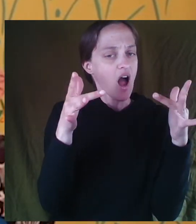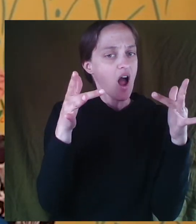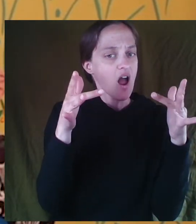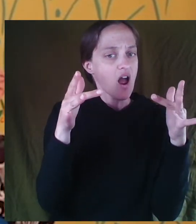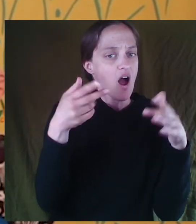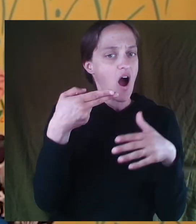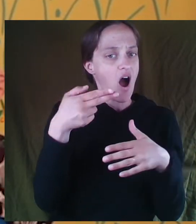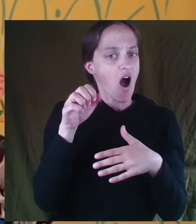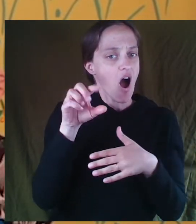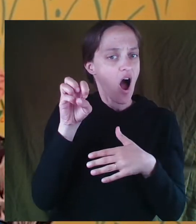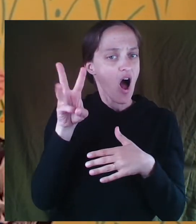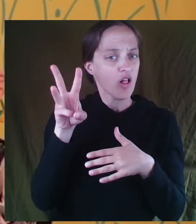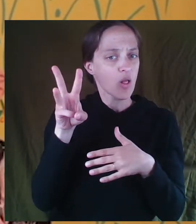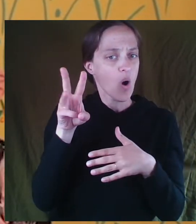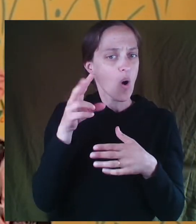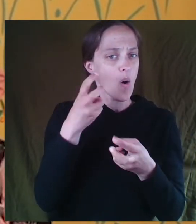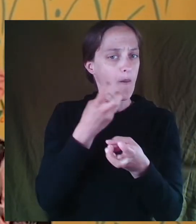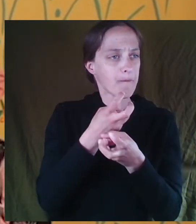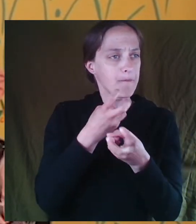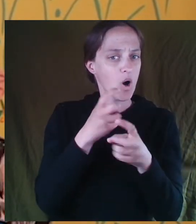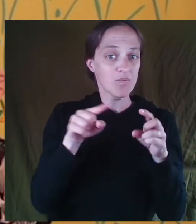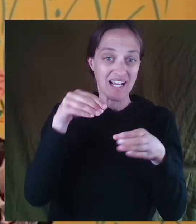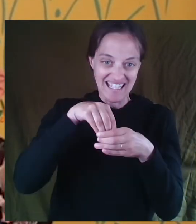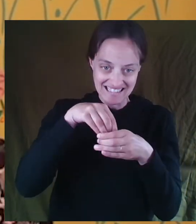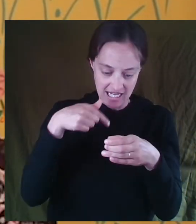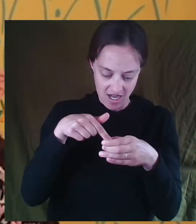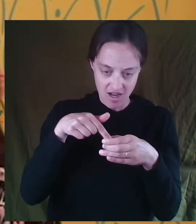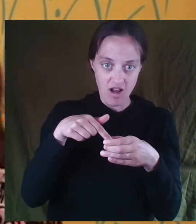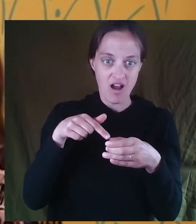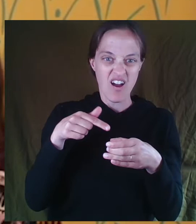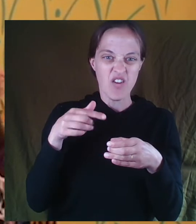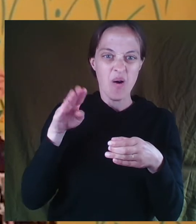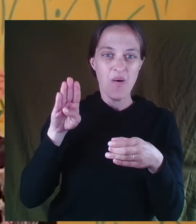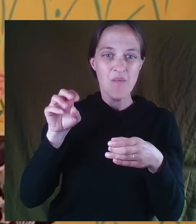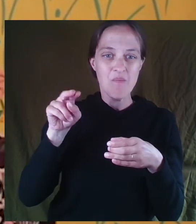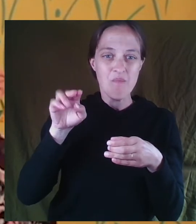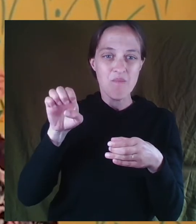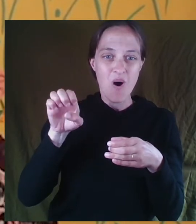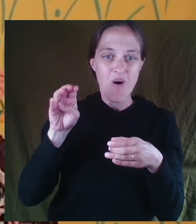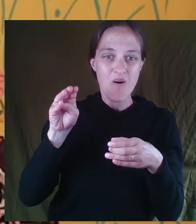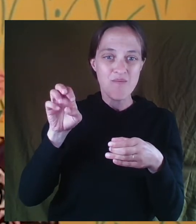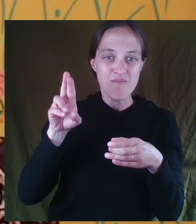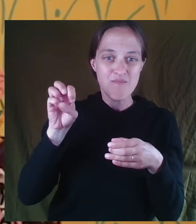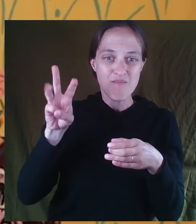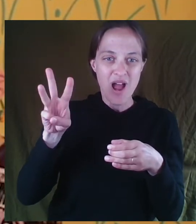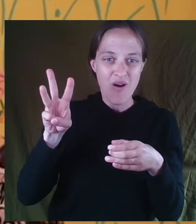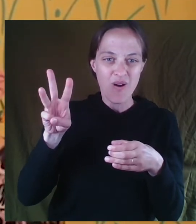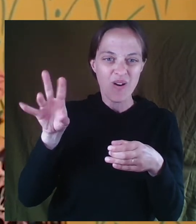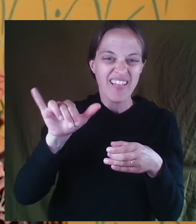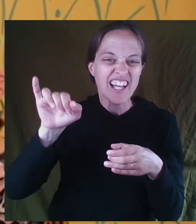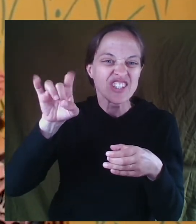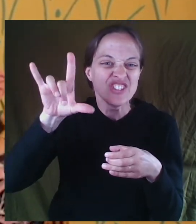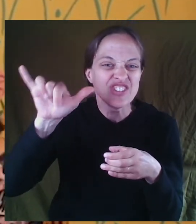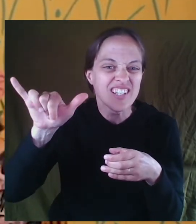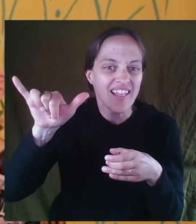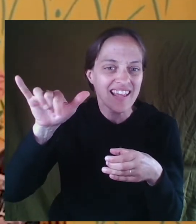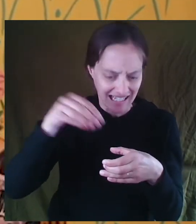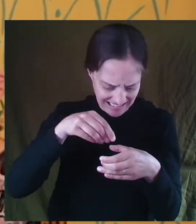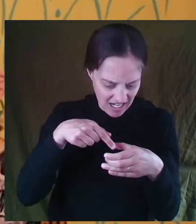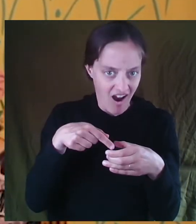but they have that jelly inside called marrow, called bone marrow. Maybe that's what you visualized in your mind as you were reading.